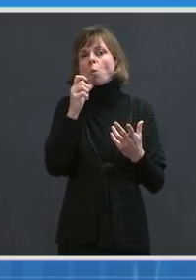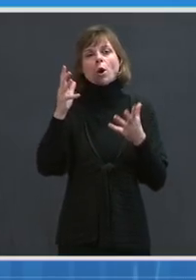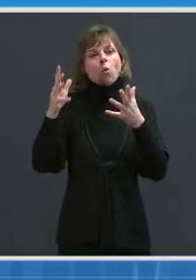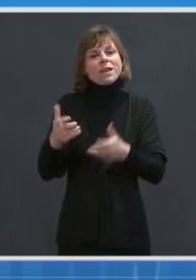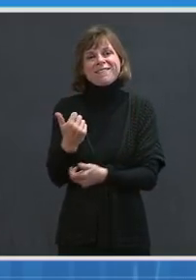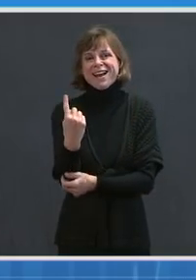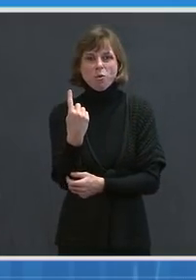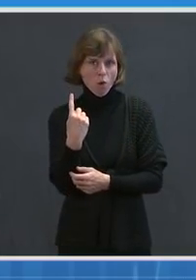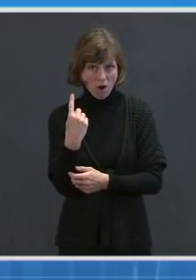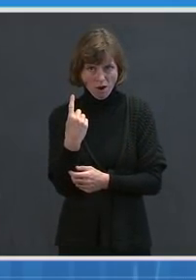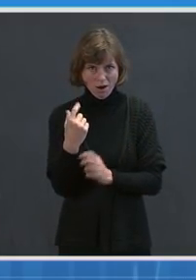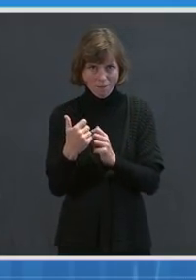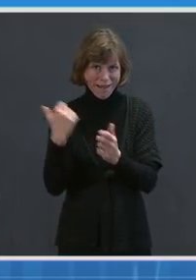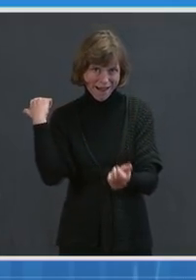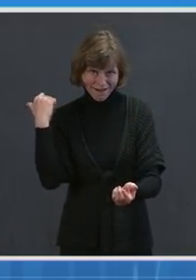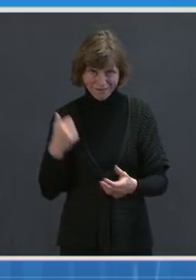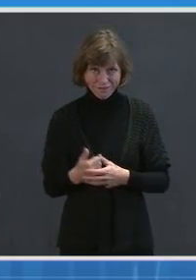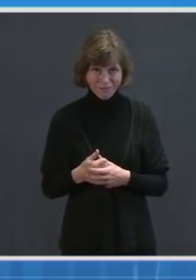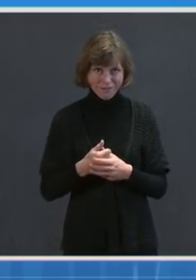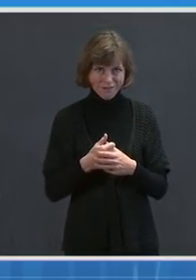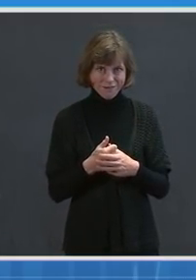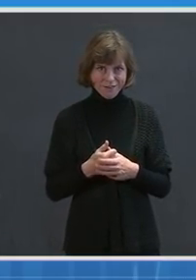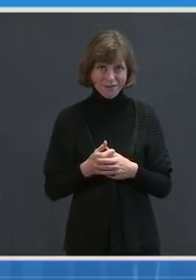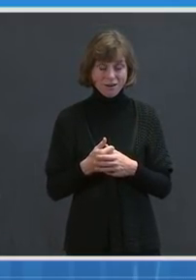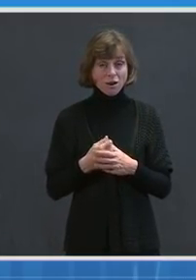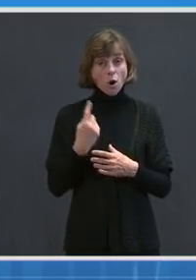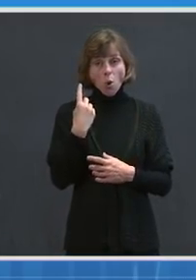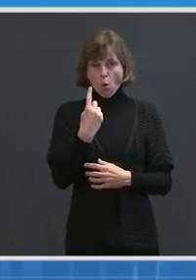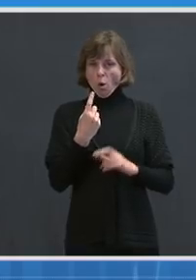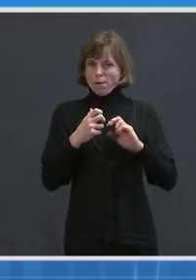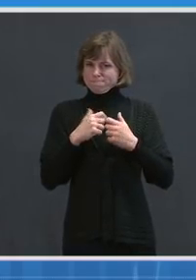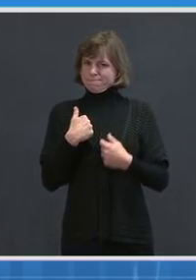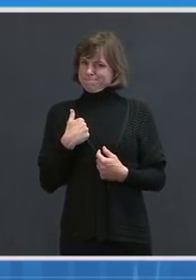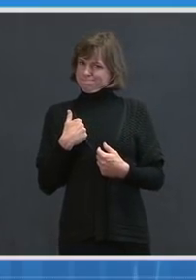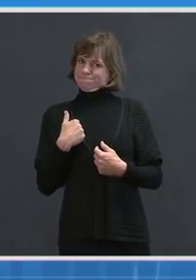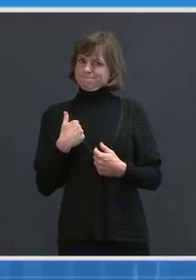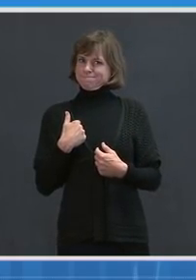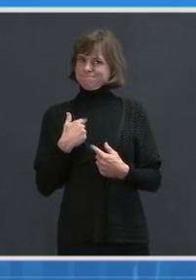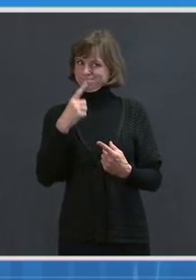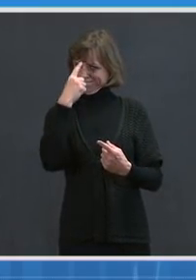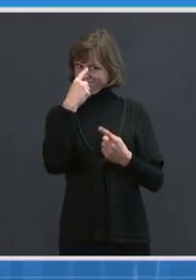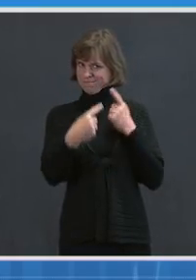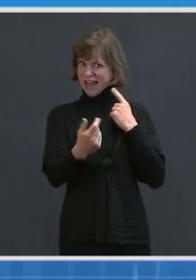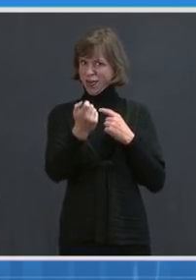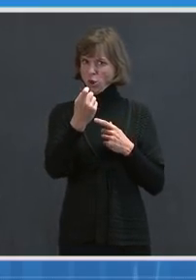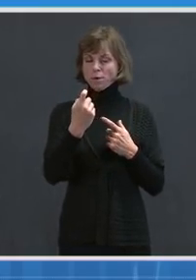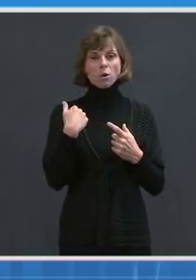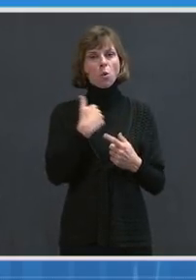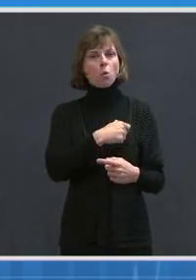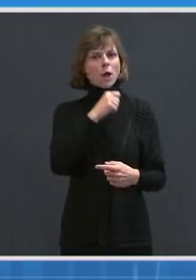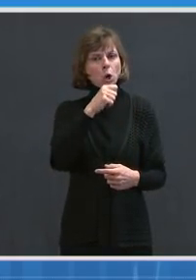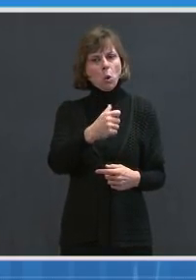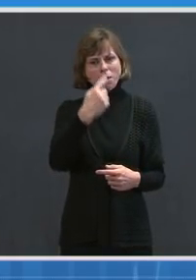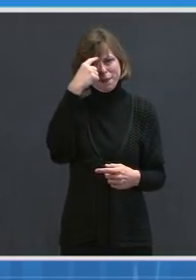I would take slight issue with is we don't think this decision is a matter of political identity.